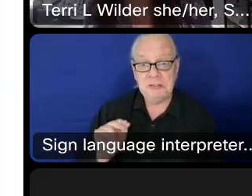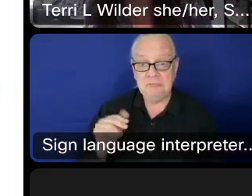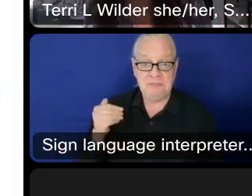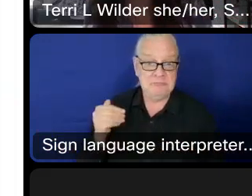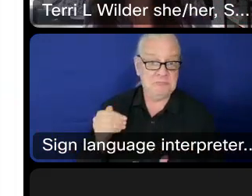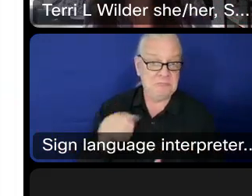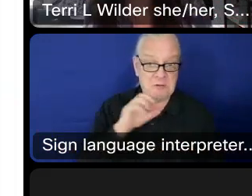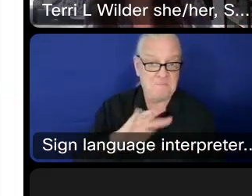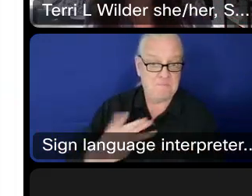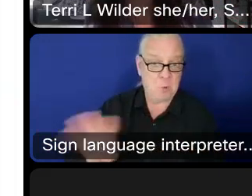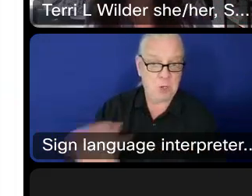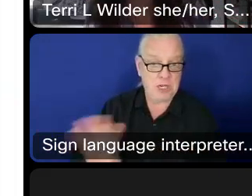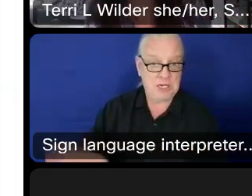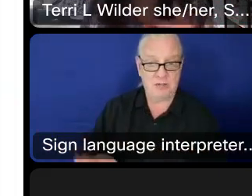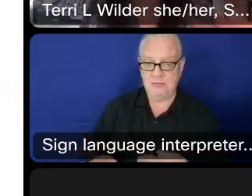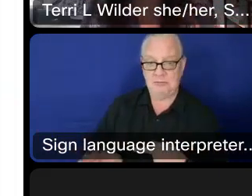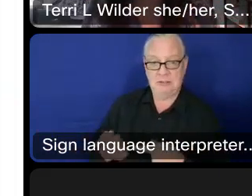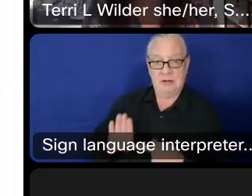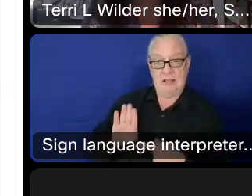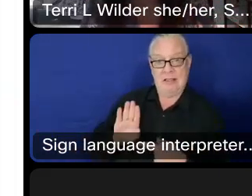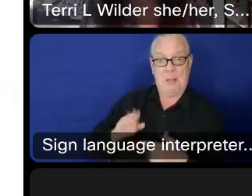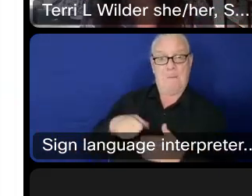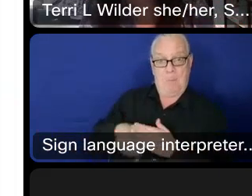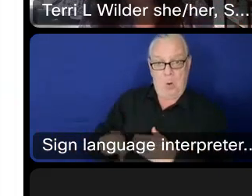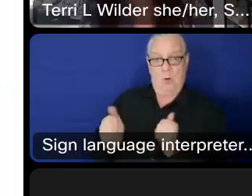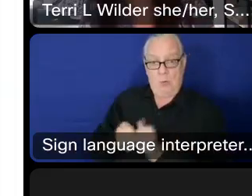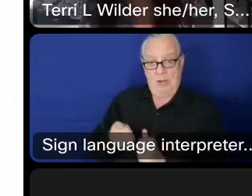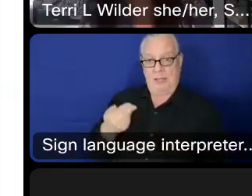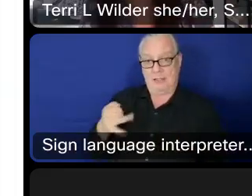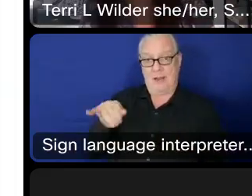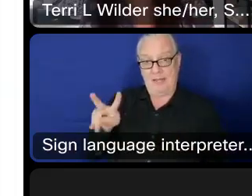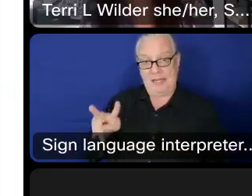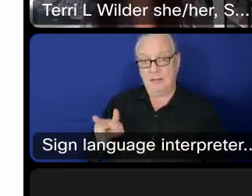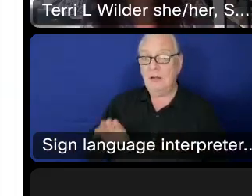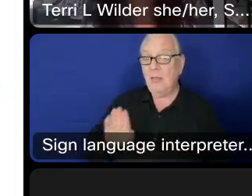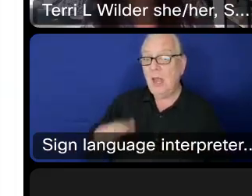old and their bodies are aging with HIV and they're seeing some